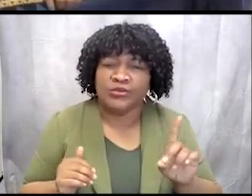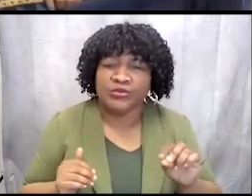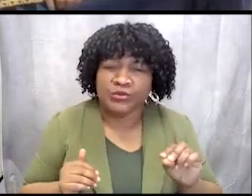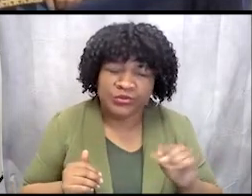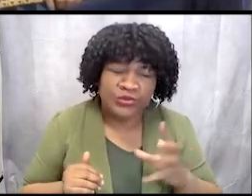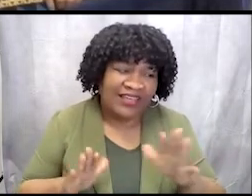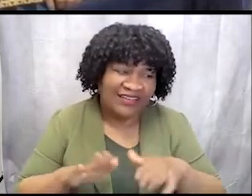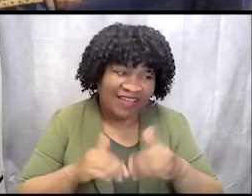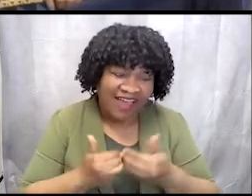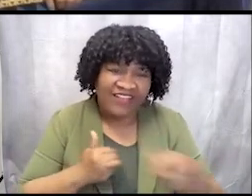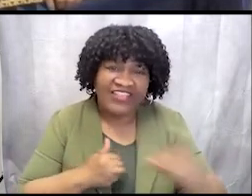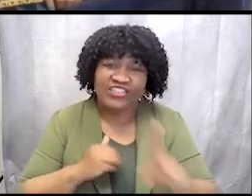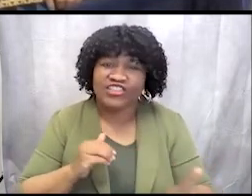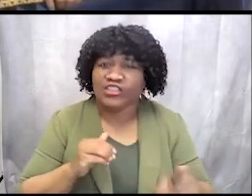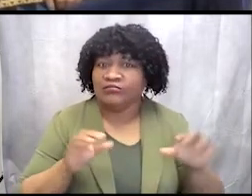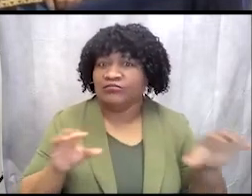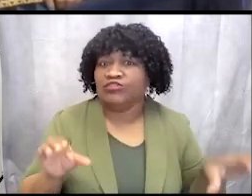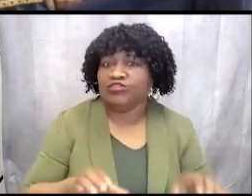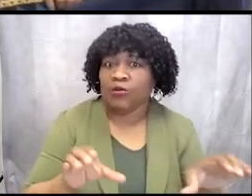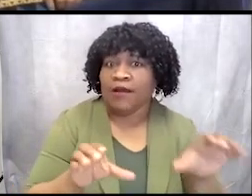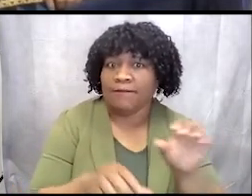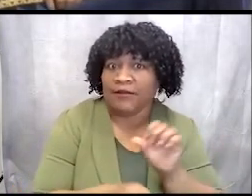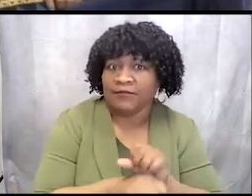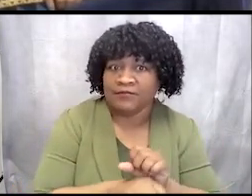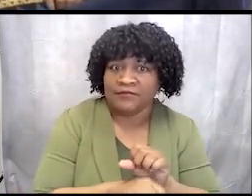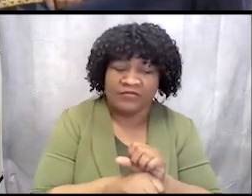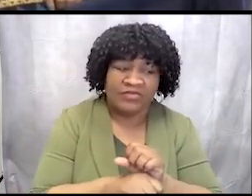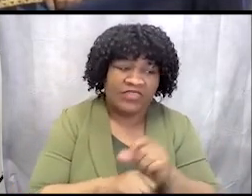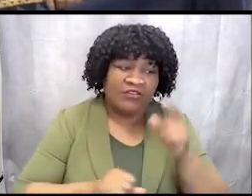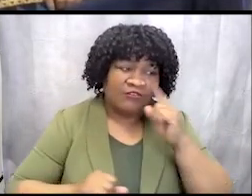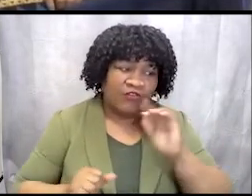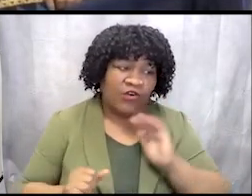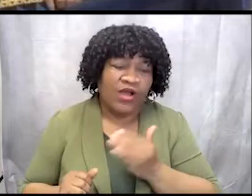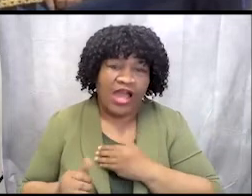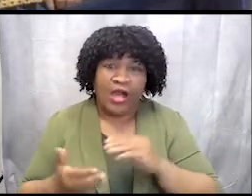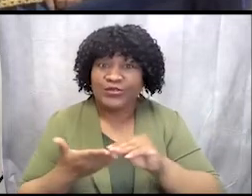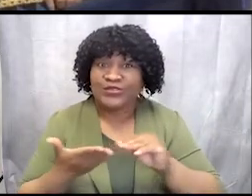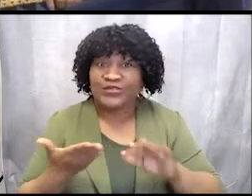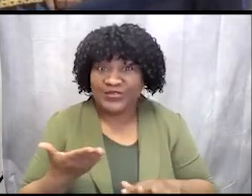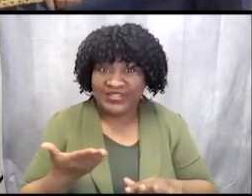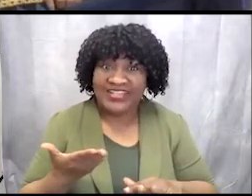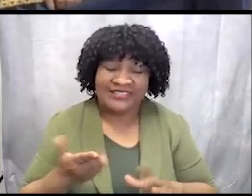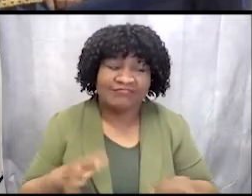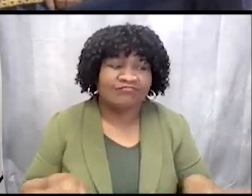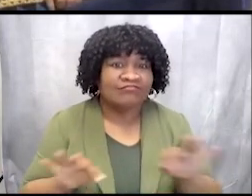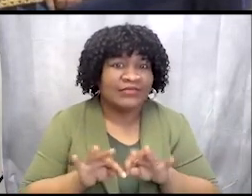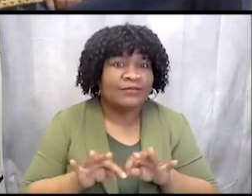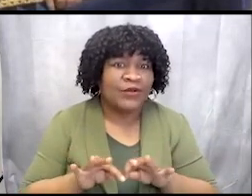and how they ought to show up for our students is critically important.